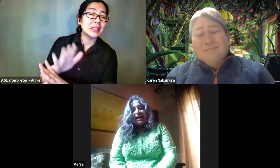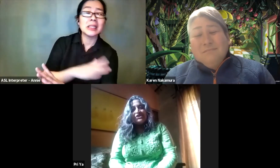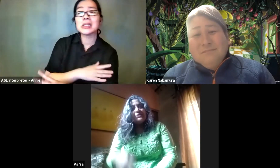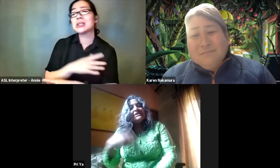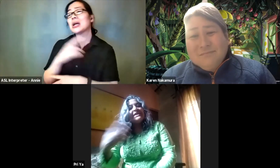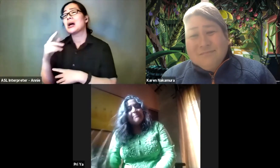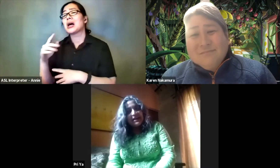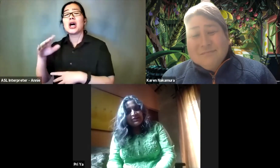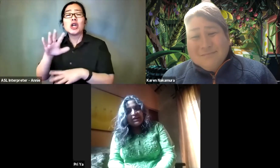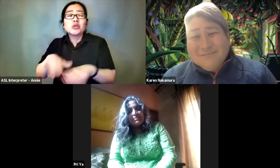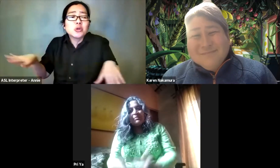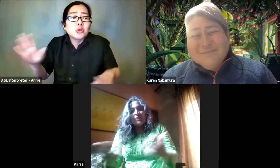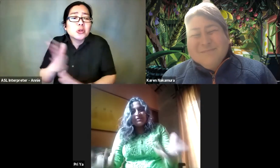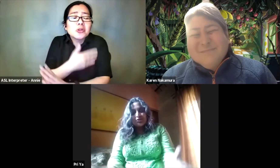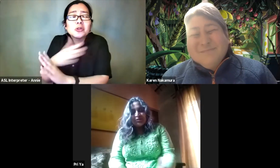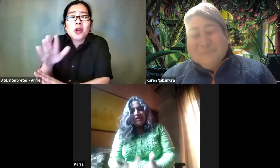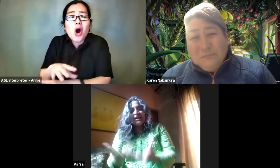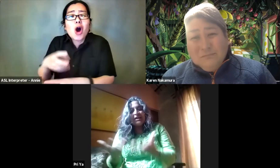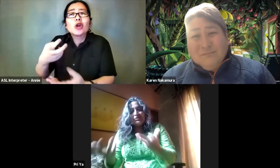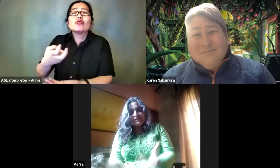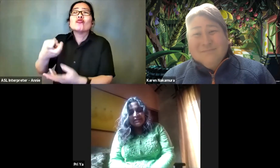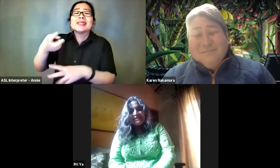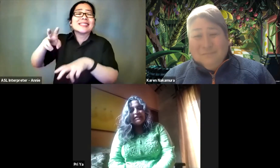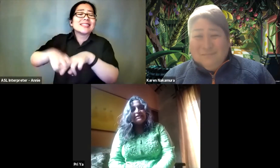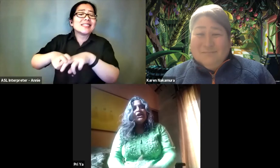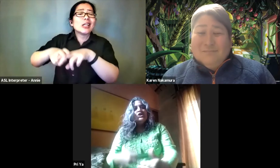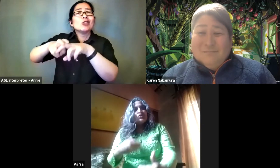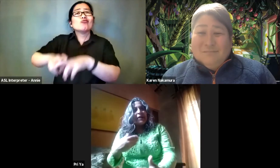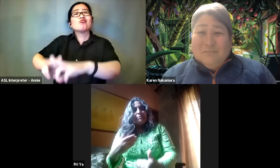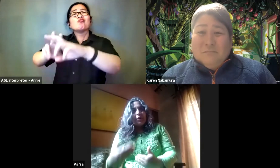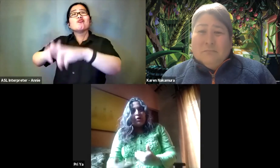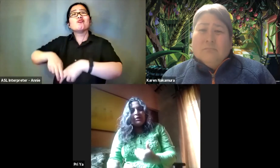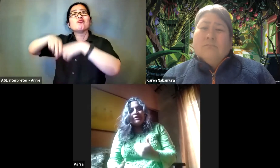she would sing it back to him, which would be there to facilitate this so that bond of